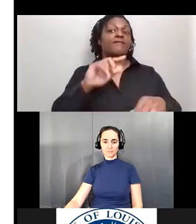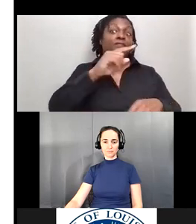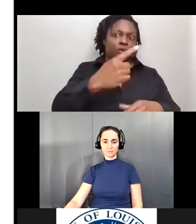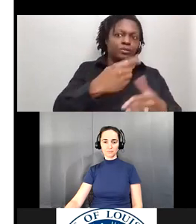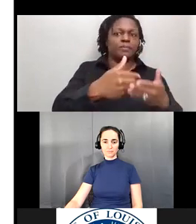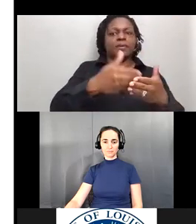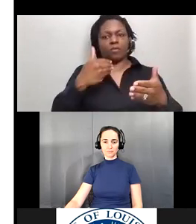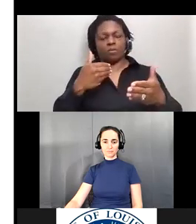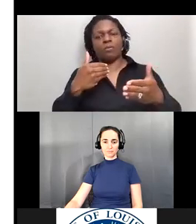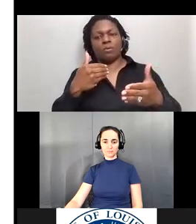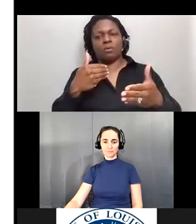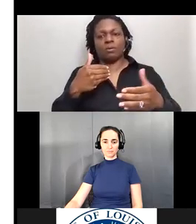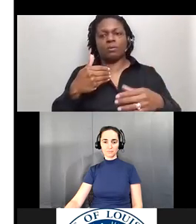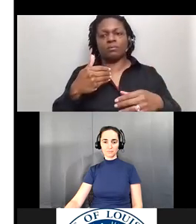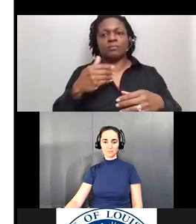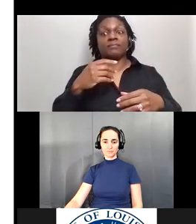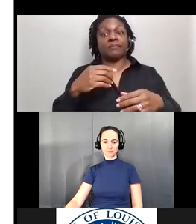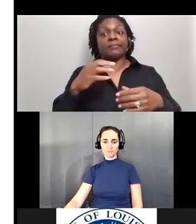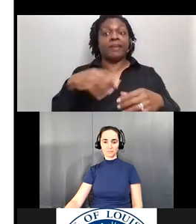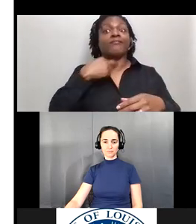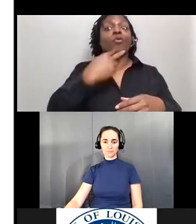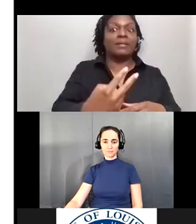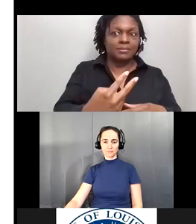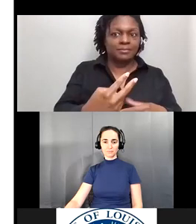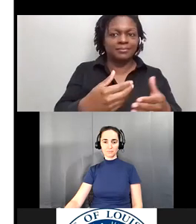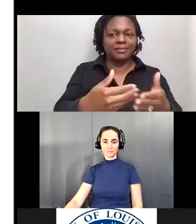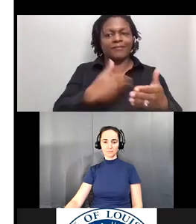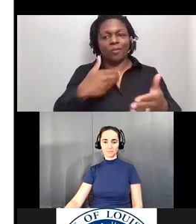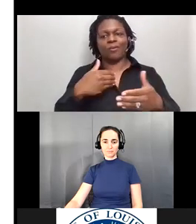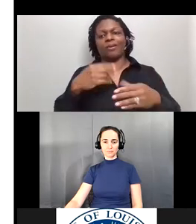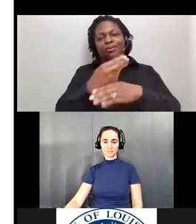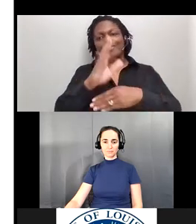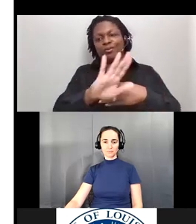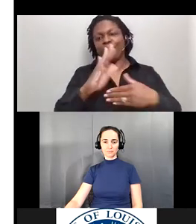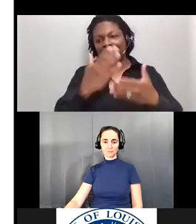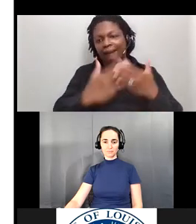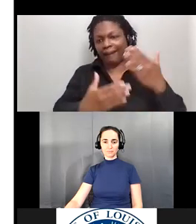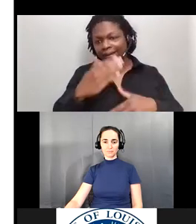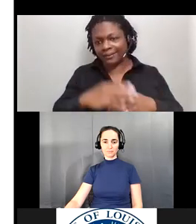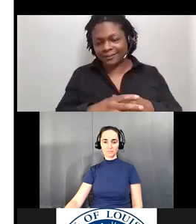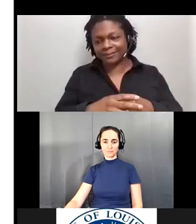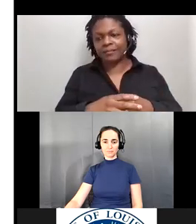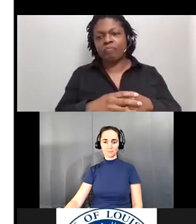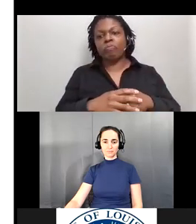16:06:20 You know, we encourage self advocates and in anybody with certain things officers